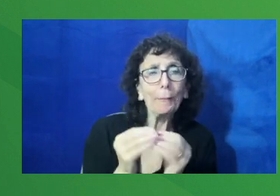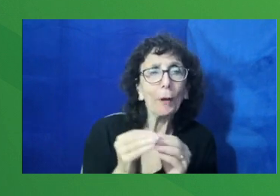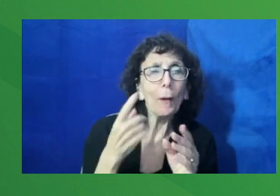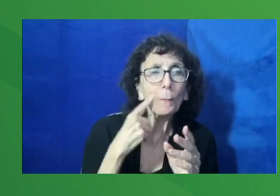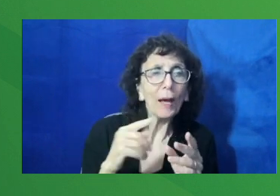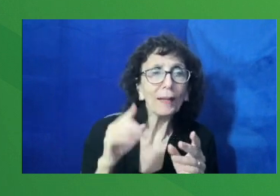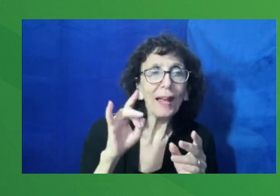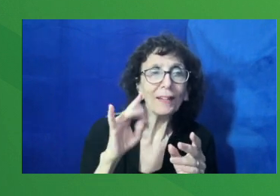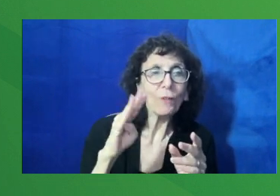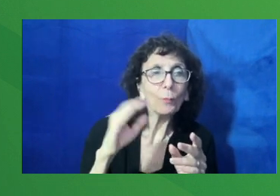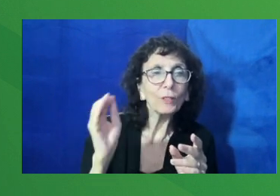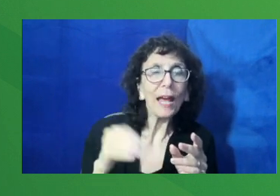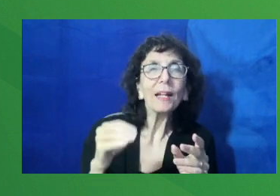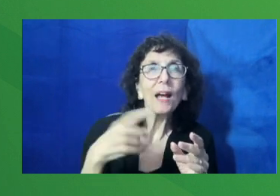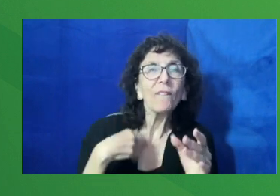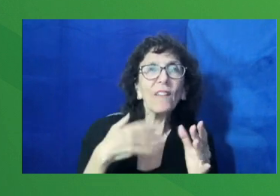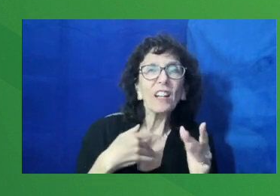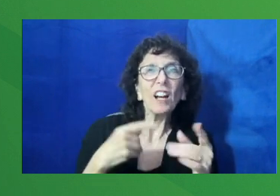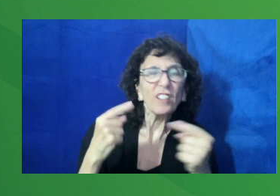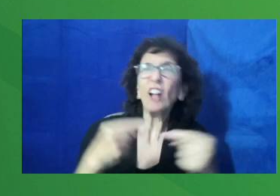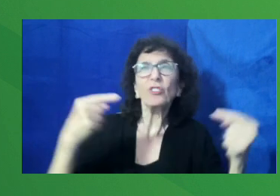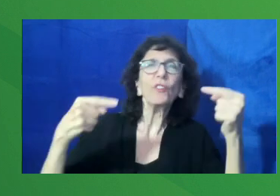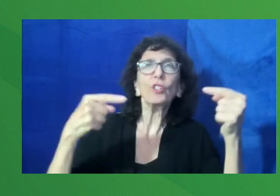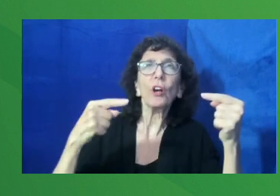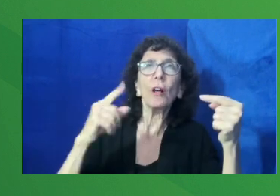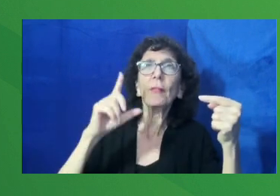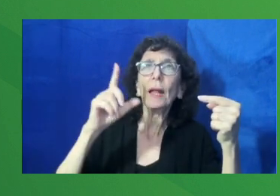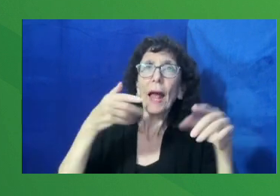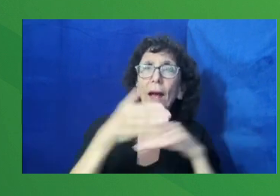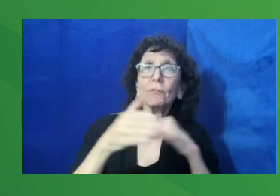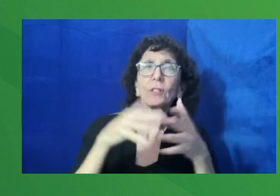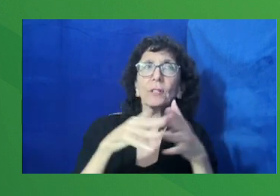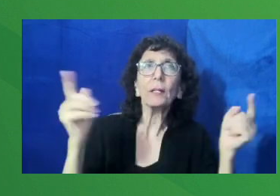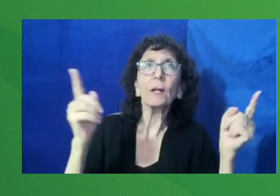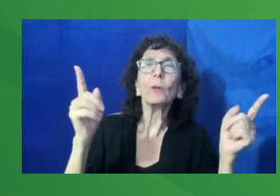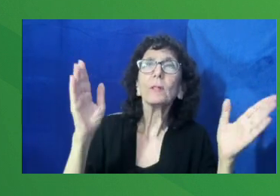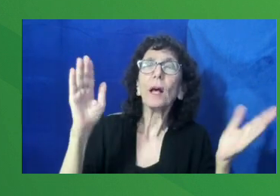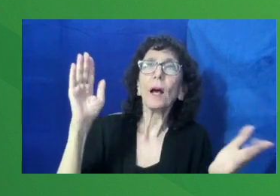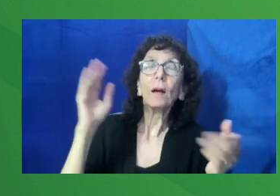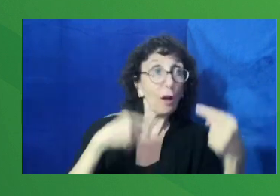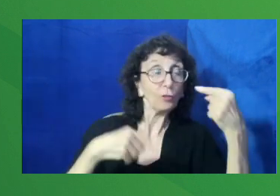less controversial, which is important because while none of us we don't view